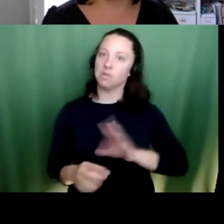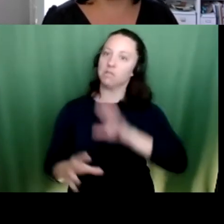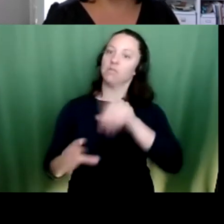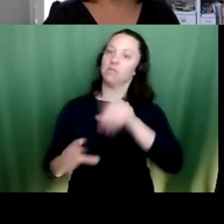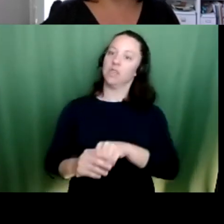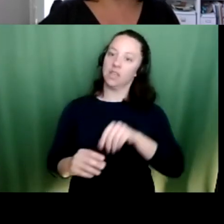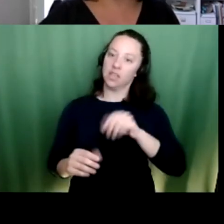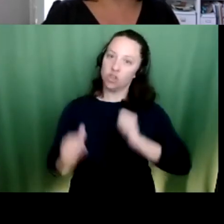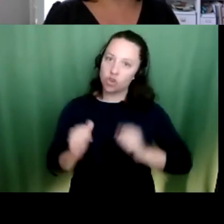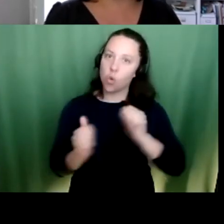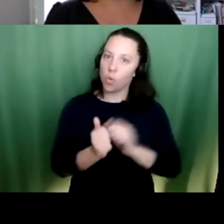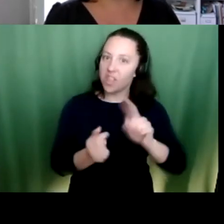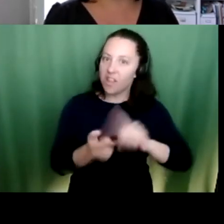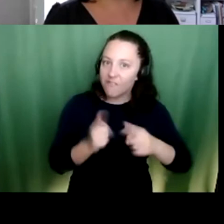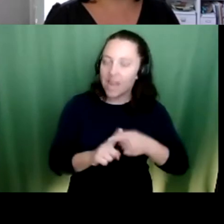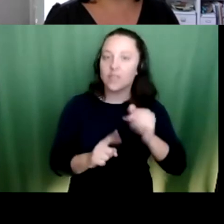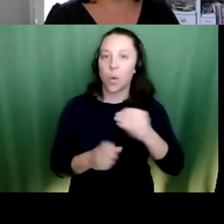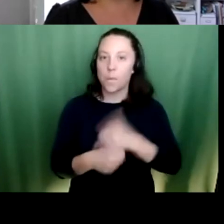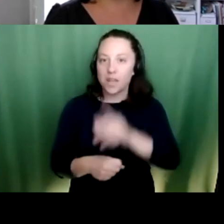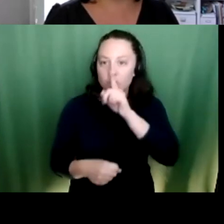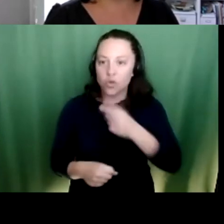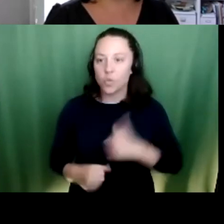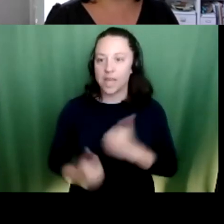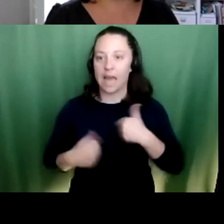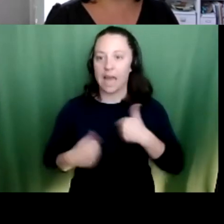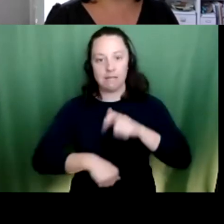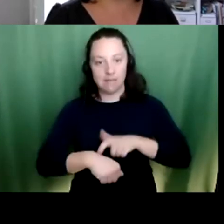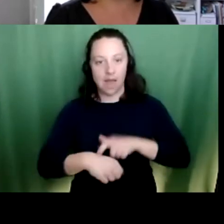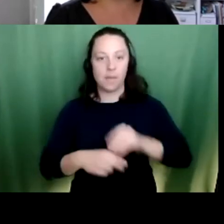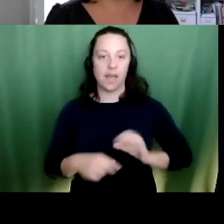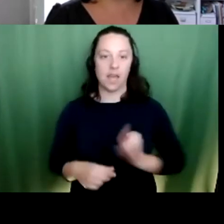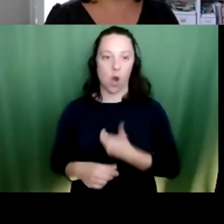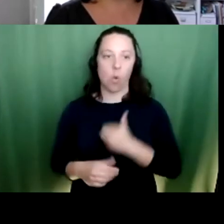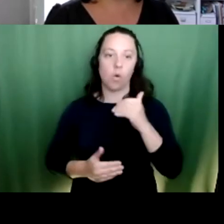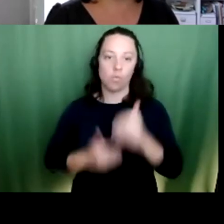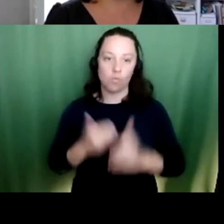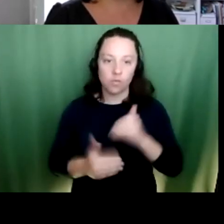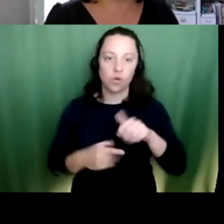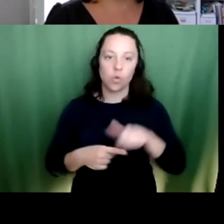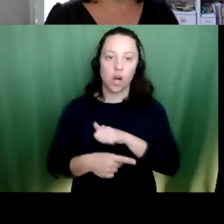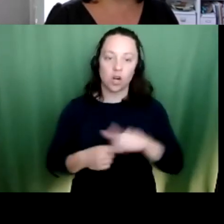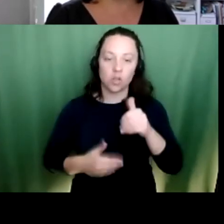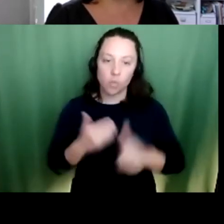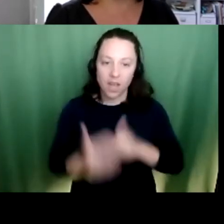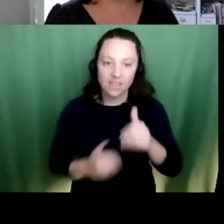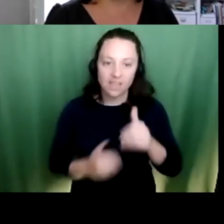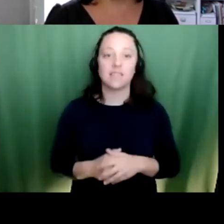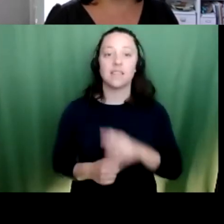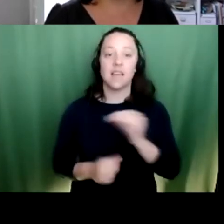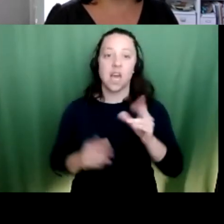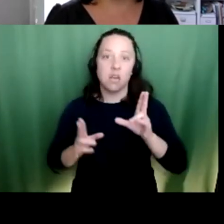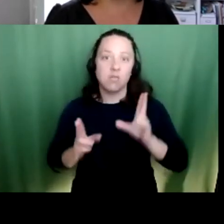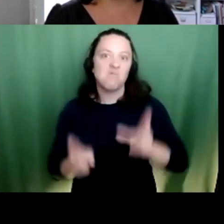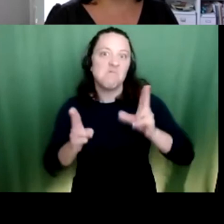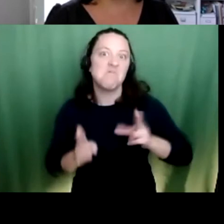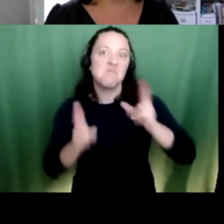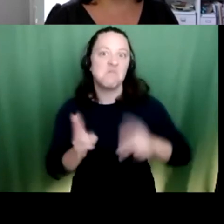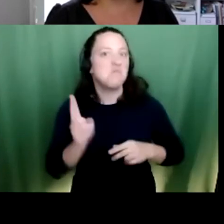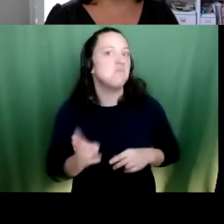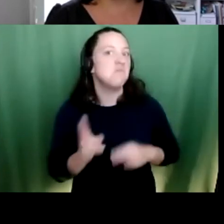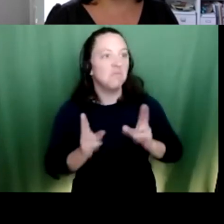we left time in our rehearsal process taking out urgency of rehearsing just to get the show ready.